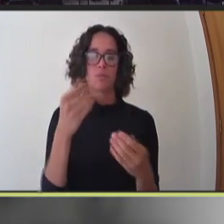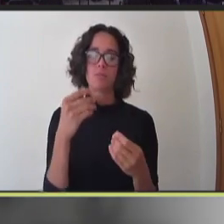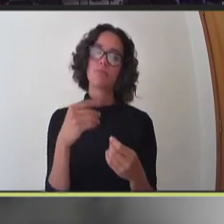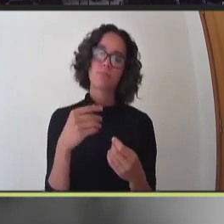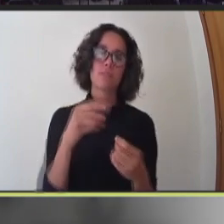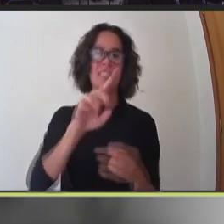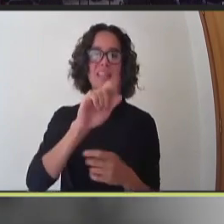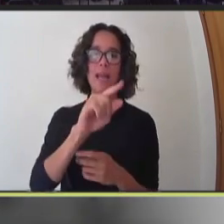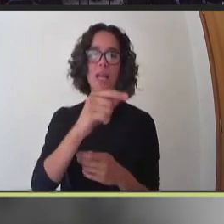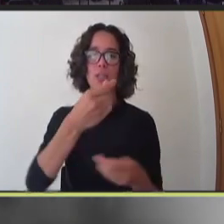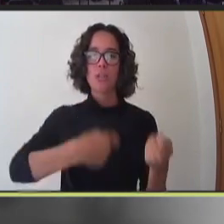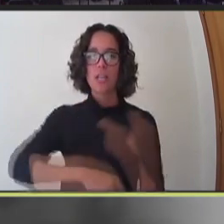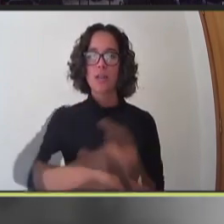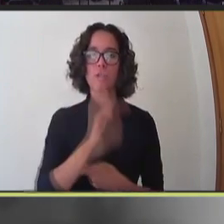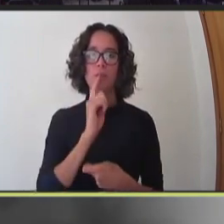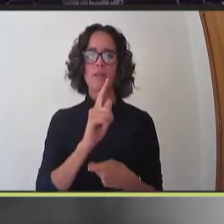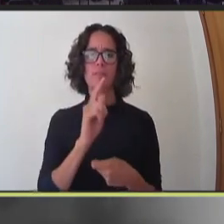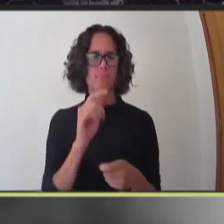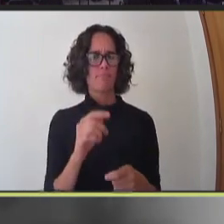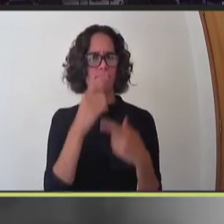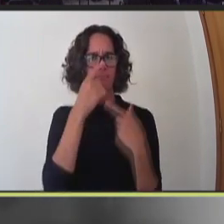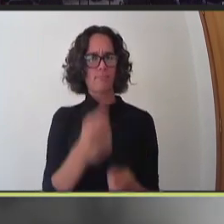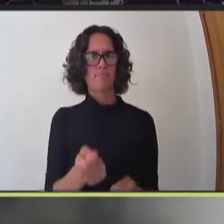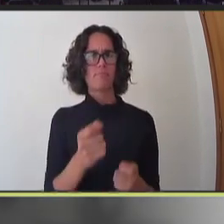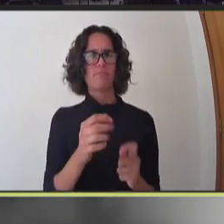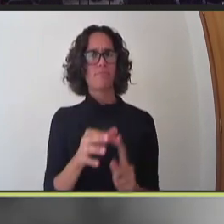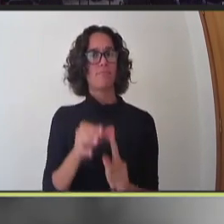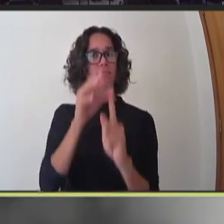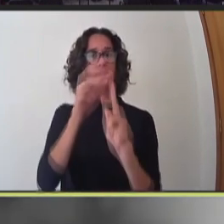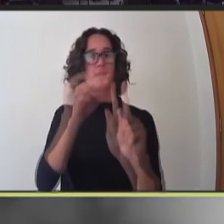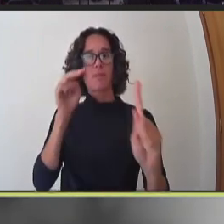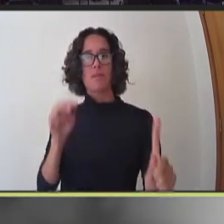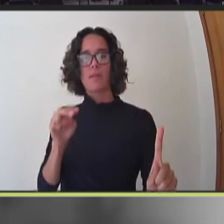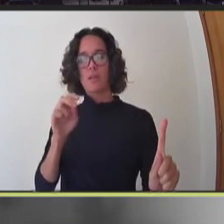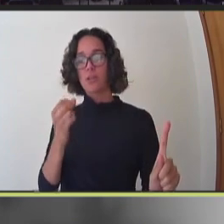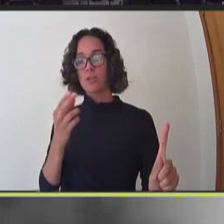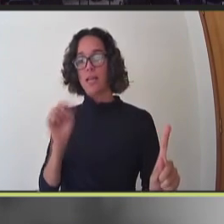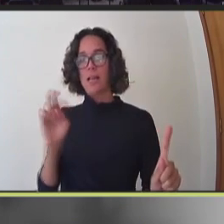and Shannon had talked a little bit about data standardization. And we can see that there clearly